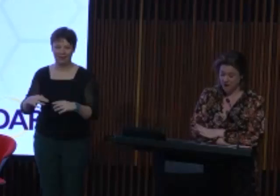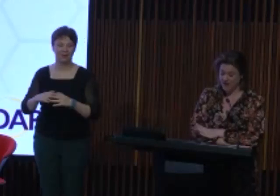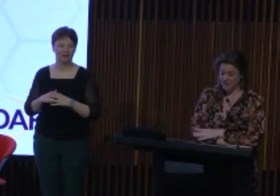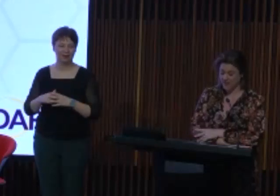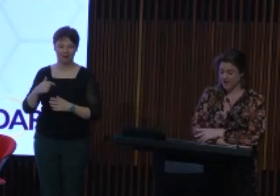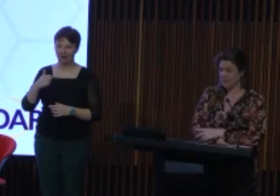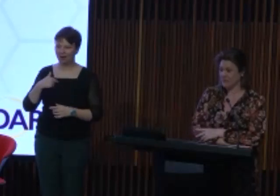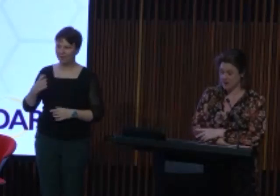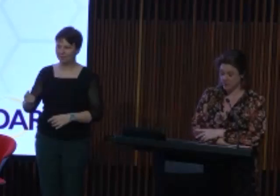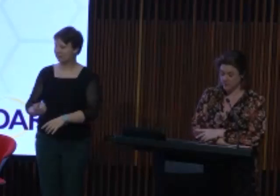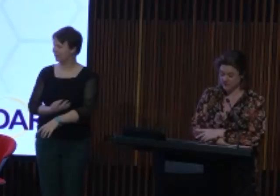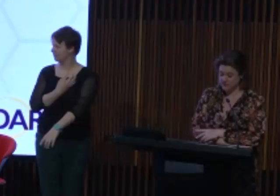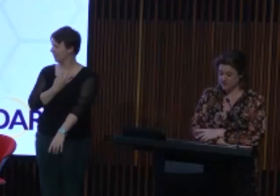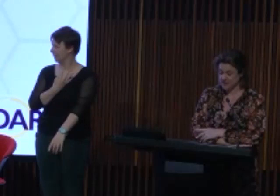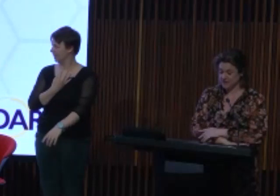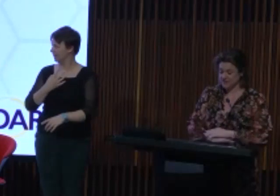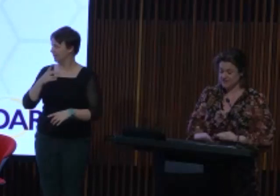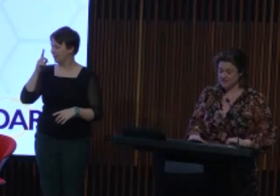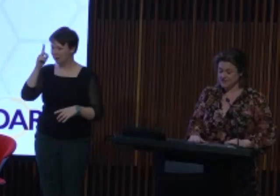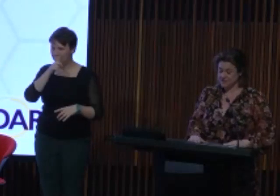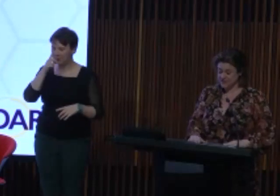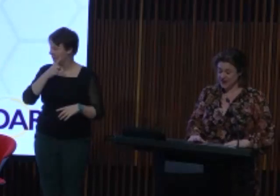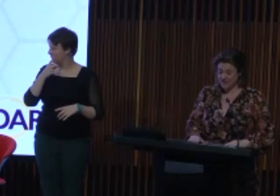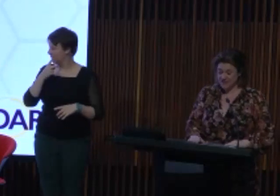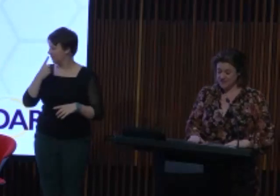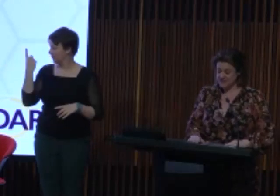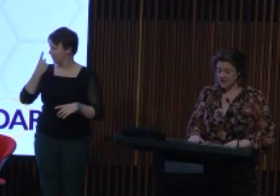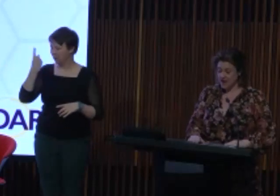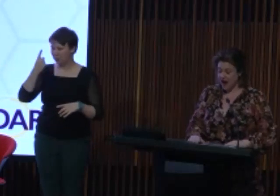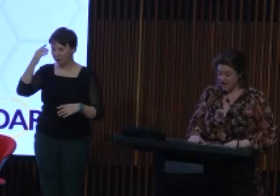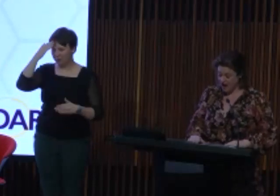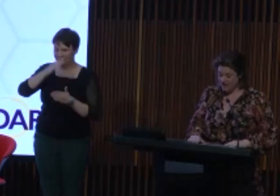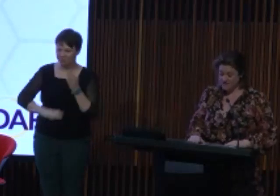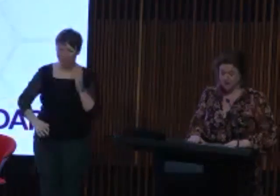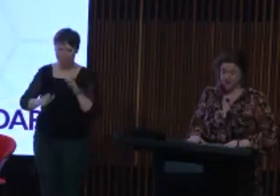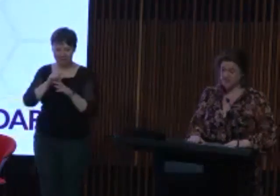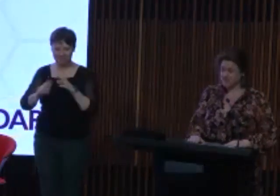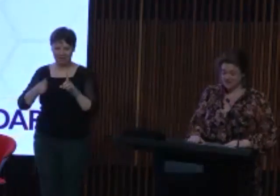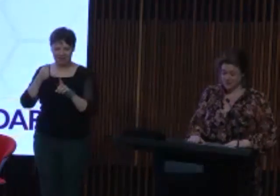by the number of people with lived experience, disability advocates, allies, community sector